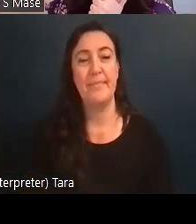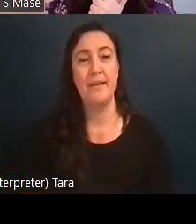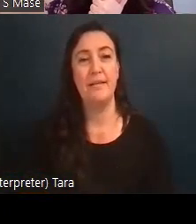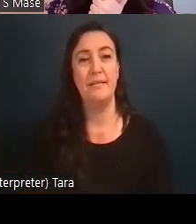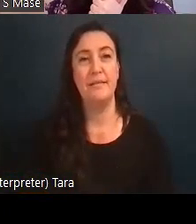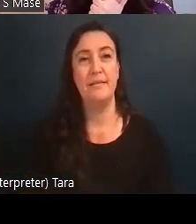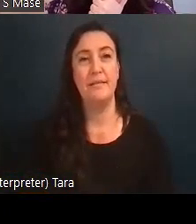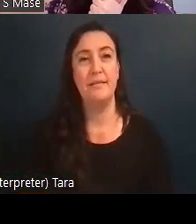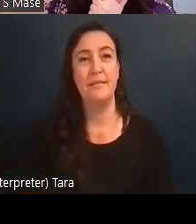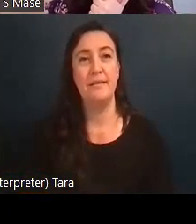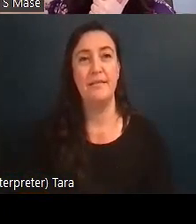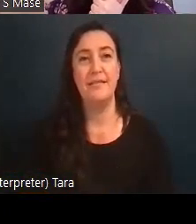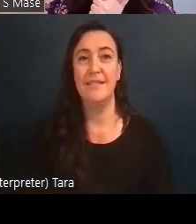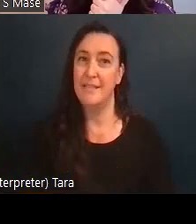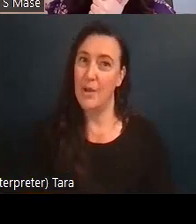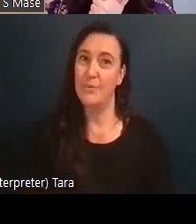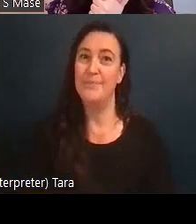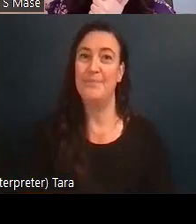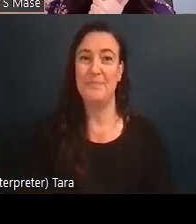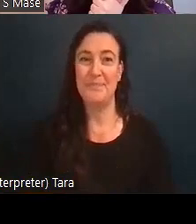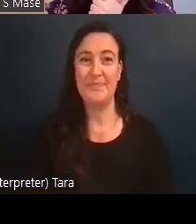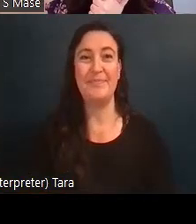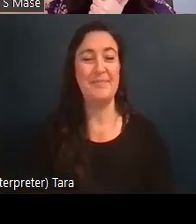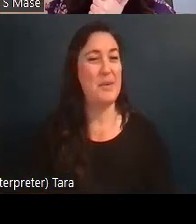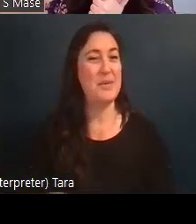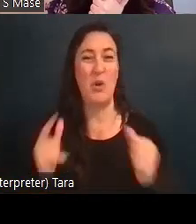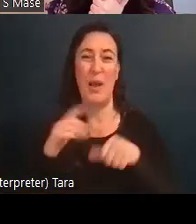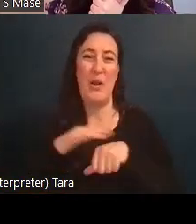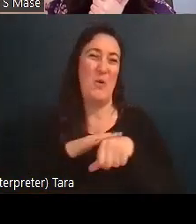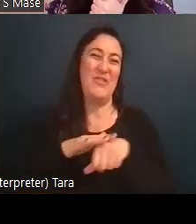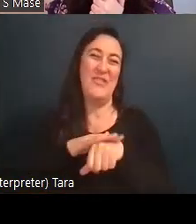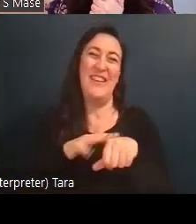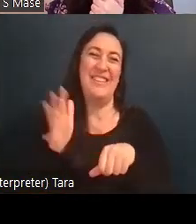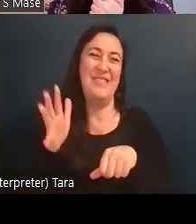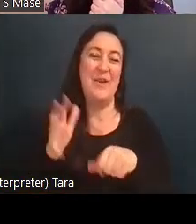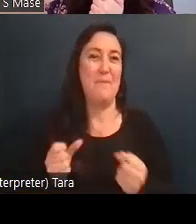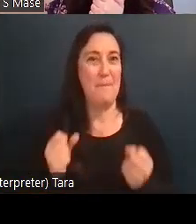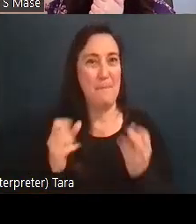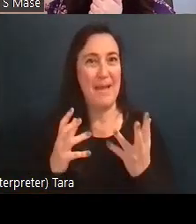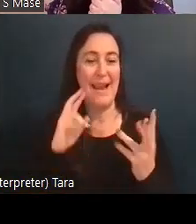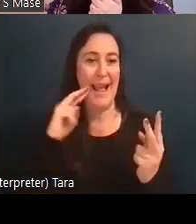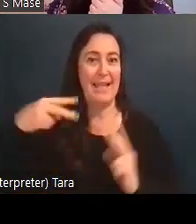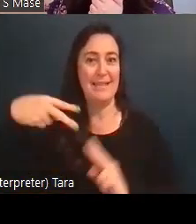So that was a quick overview of many aspects of the SAS program.